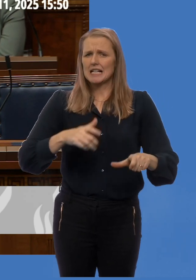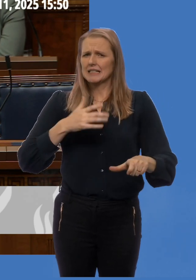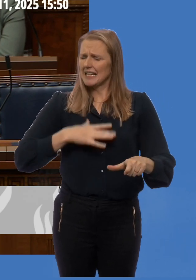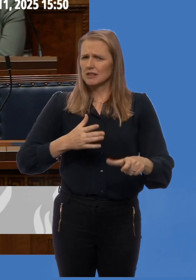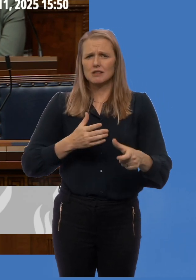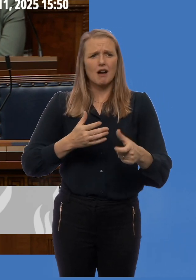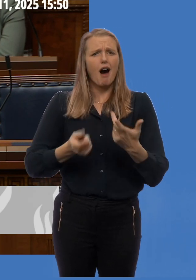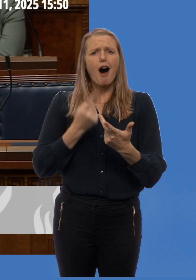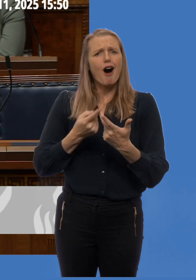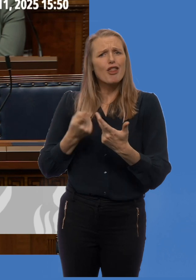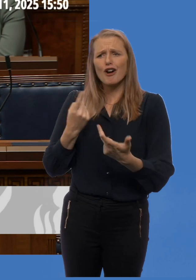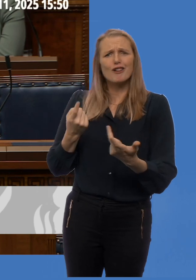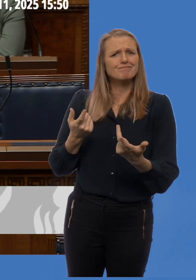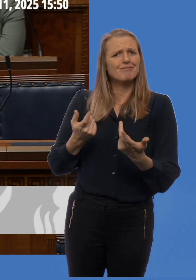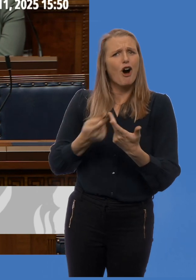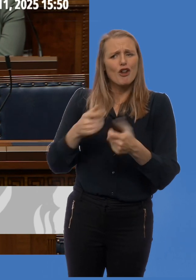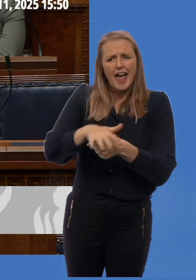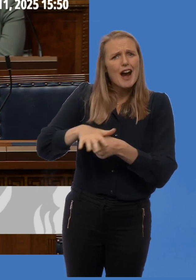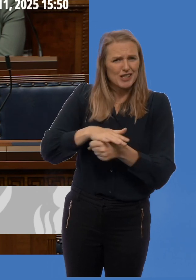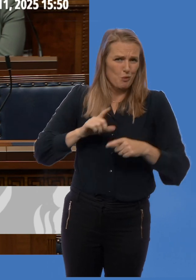a wide range of responsibilities, including statutory rules,